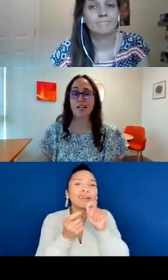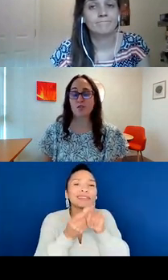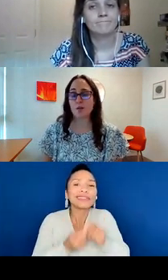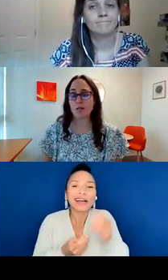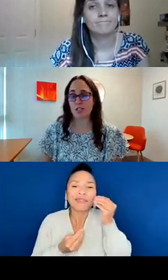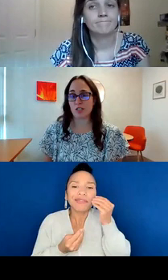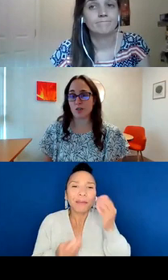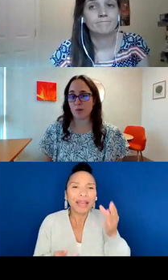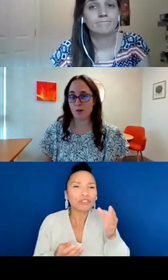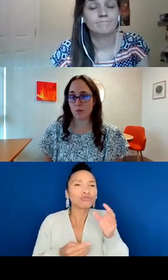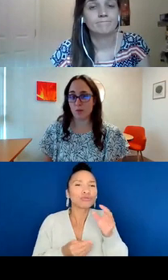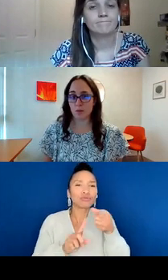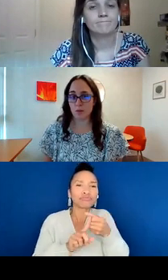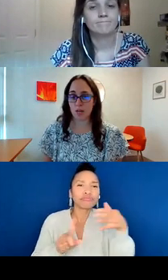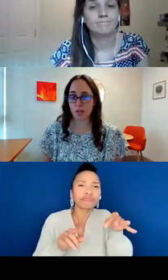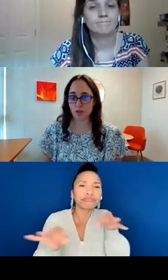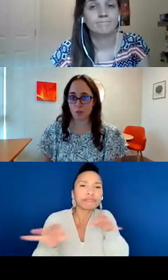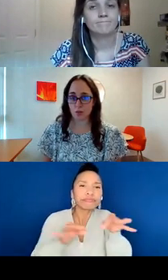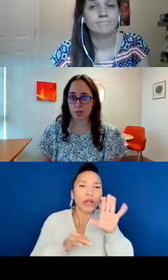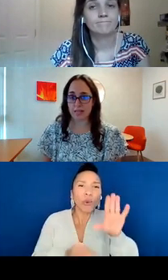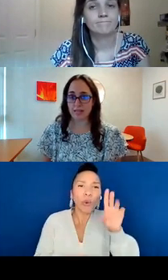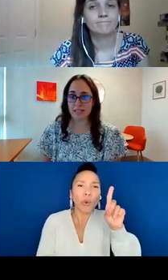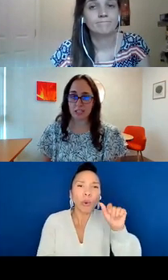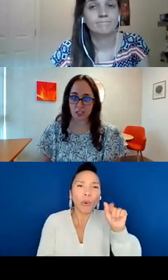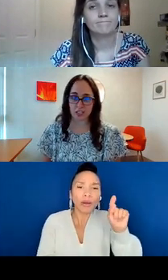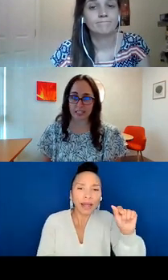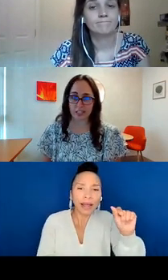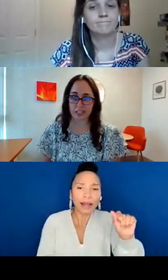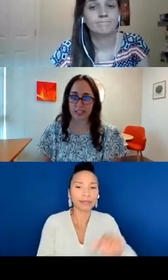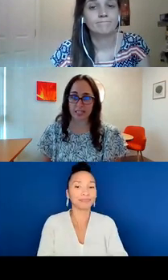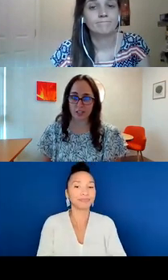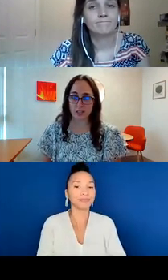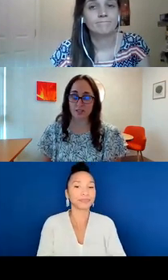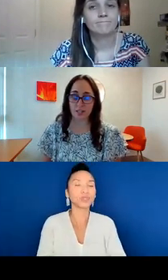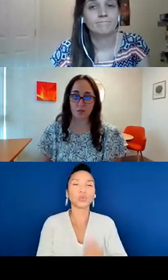There are narrative questions throughout the progress report. And then additionally, there is a section